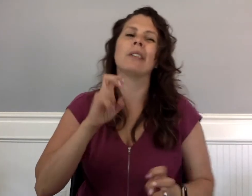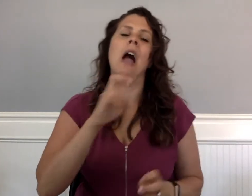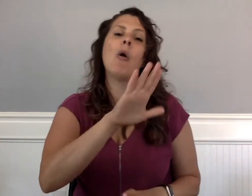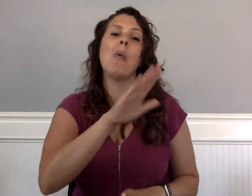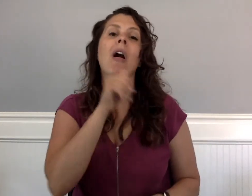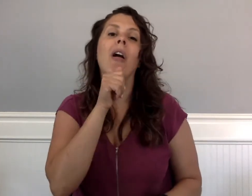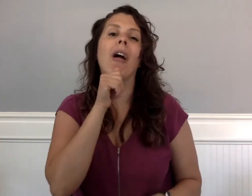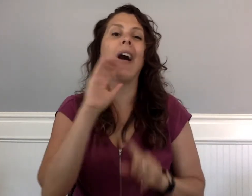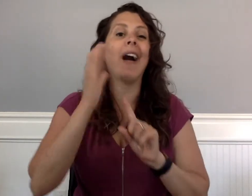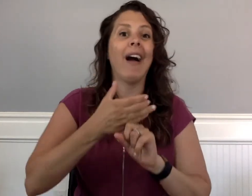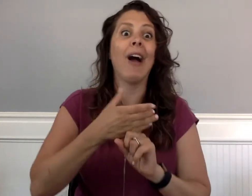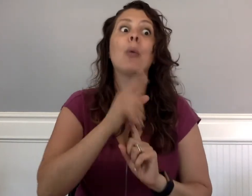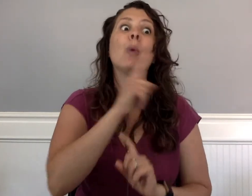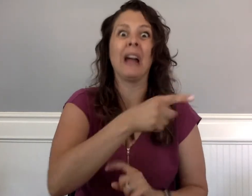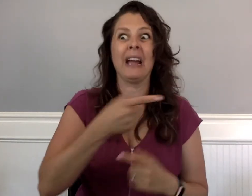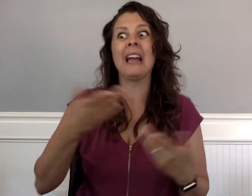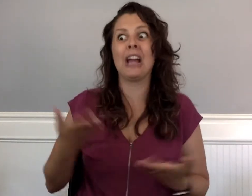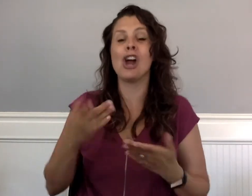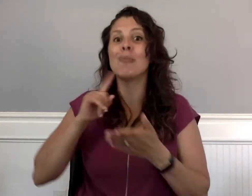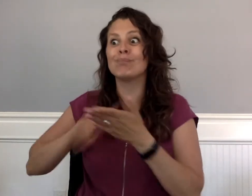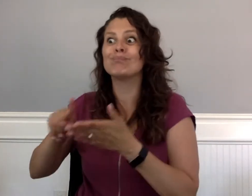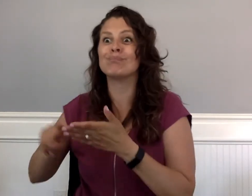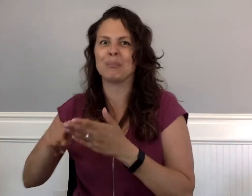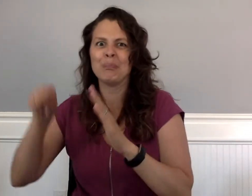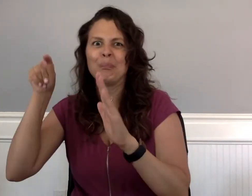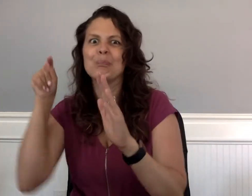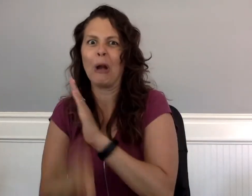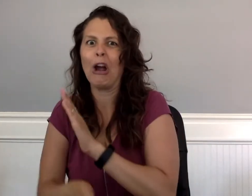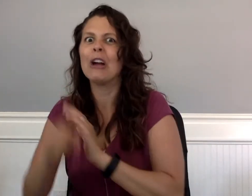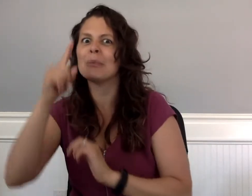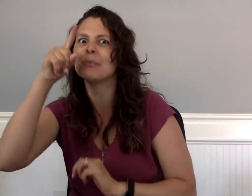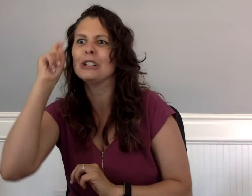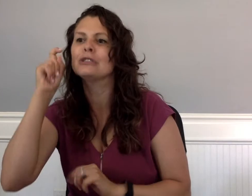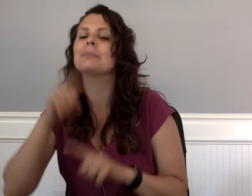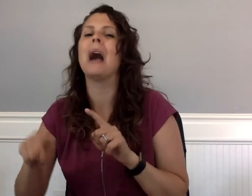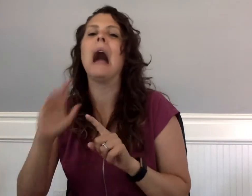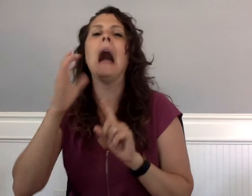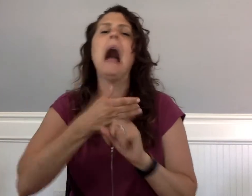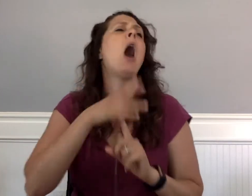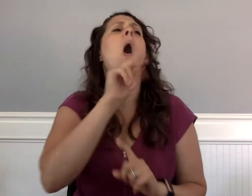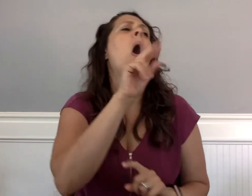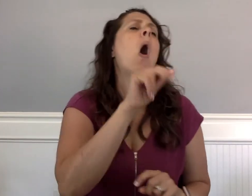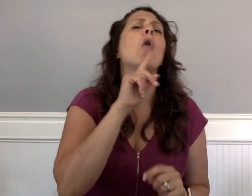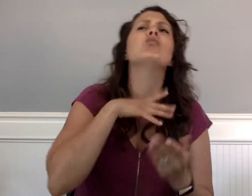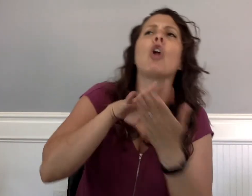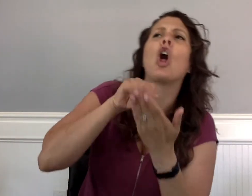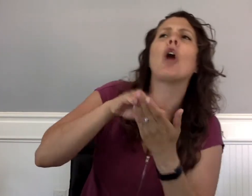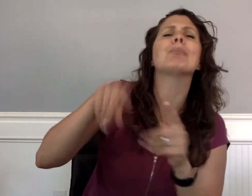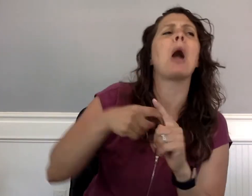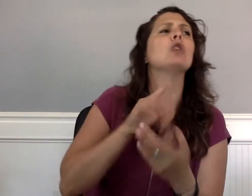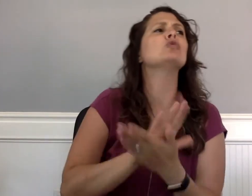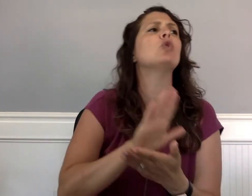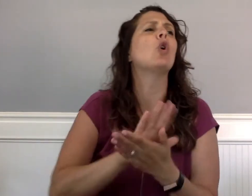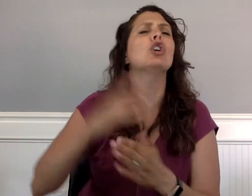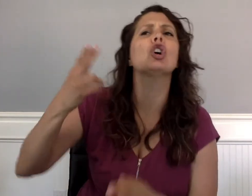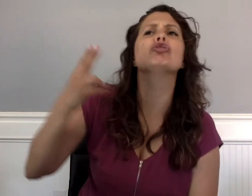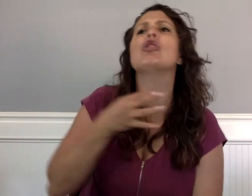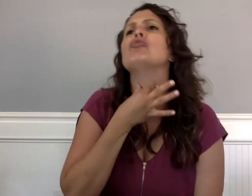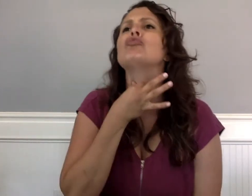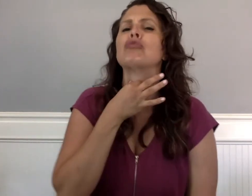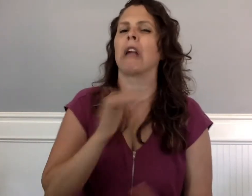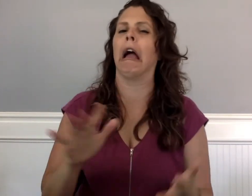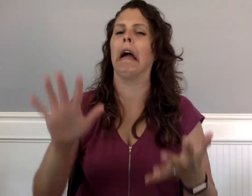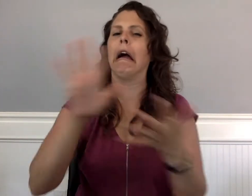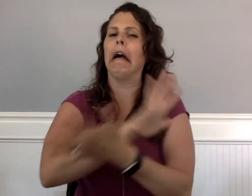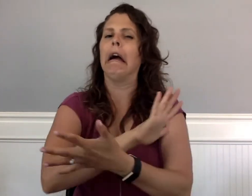It’s your cover while you investigate your murder mystery.”